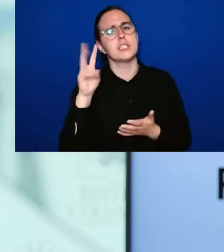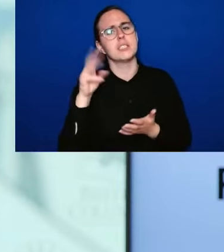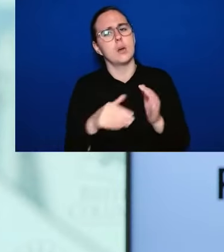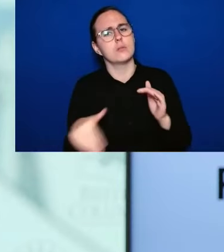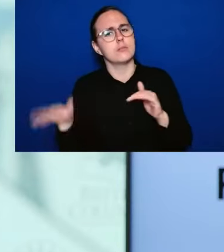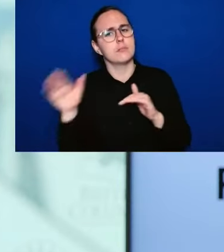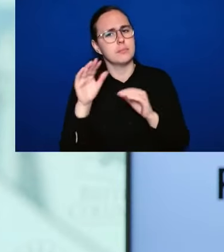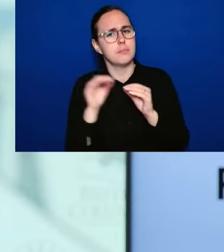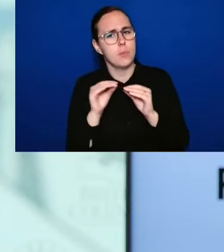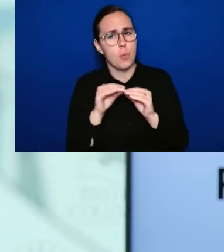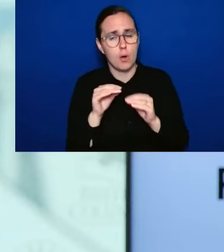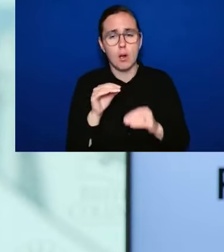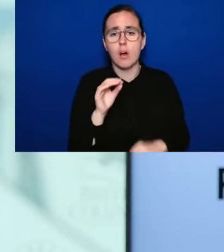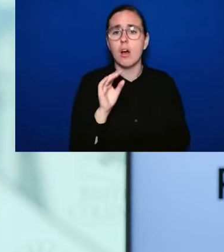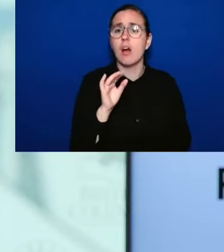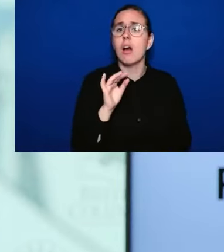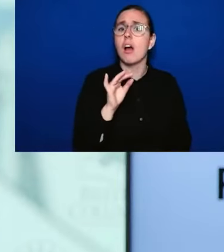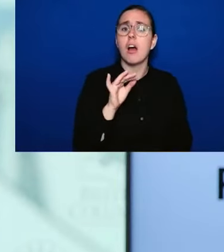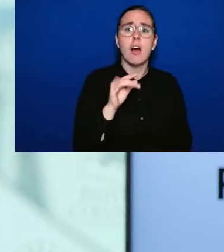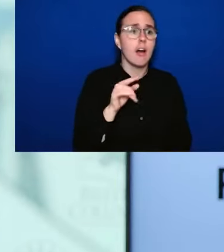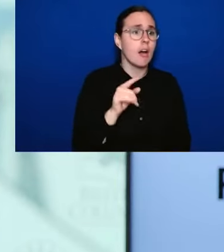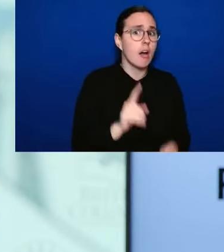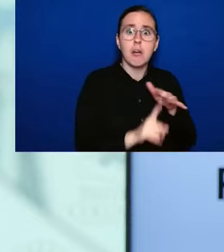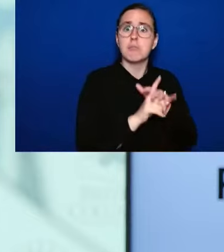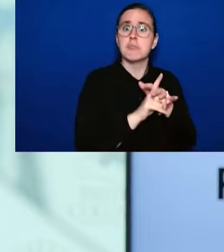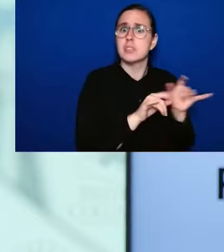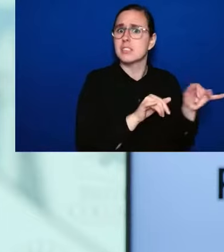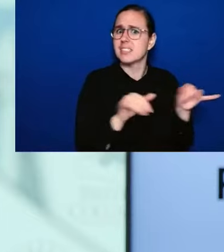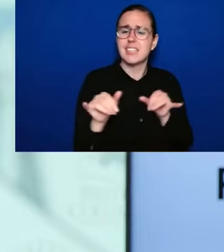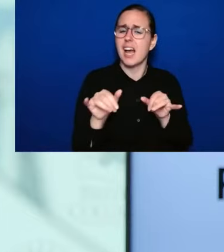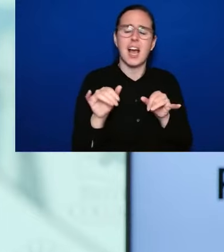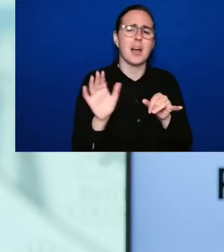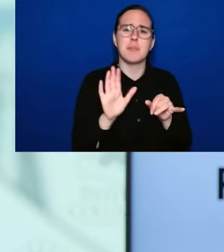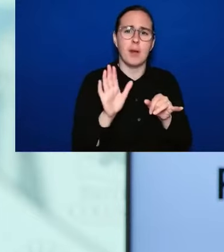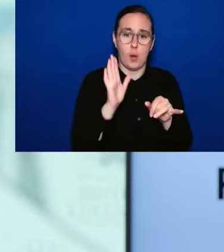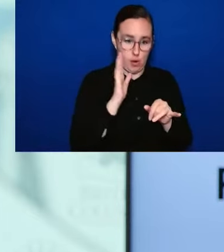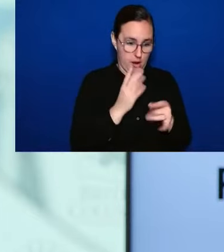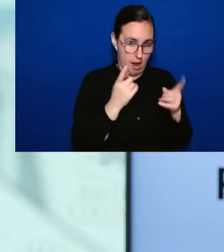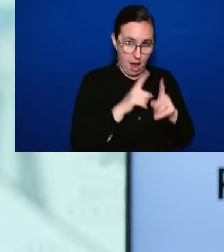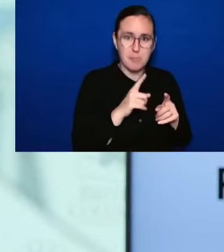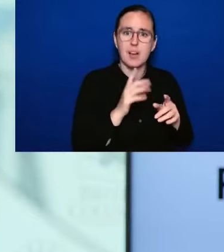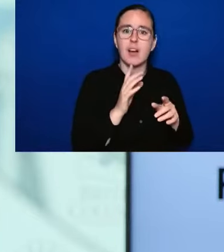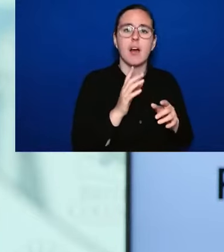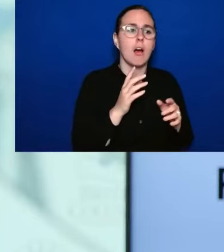things in our people are most affected in places where. One or